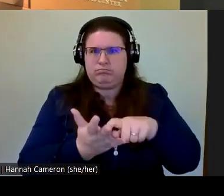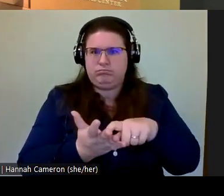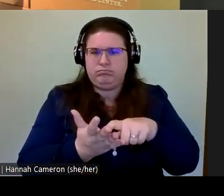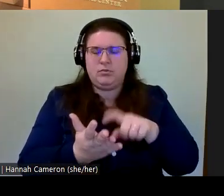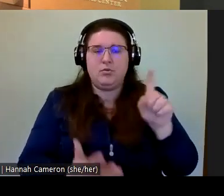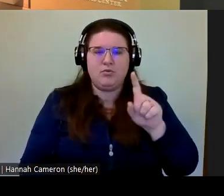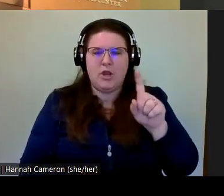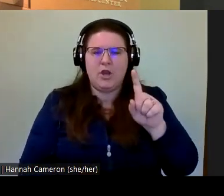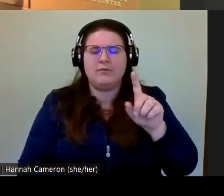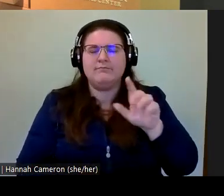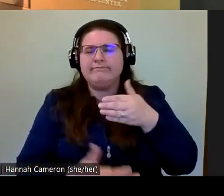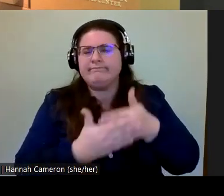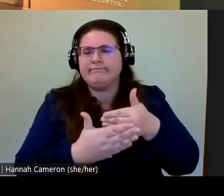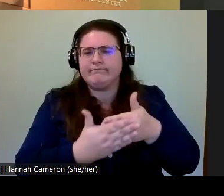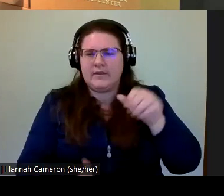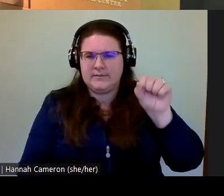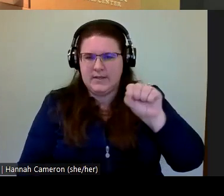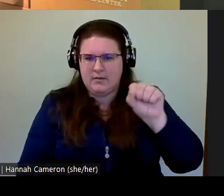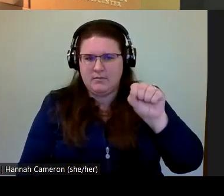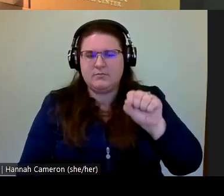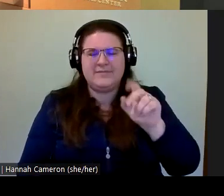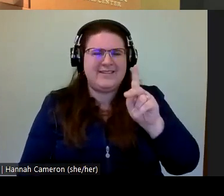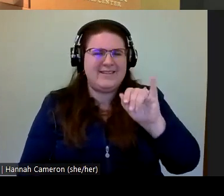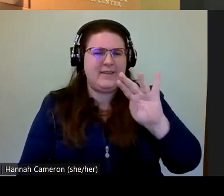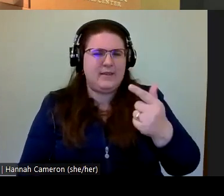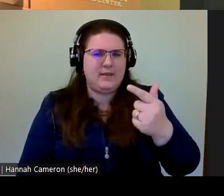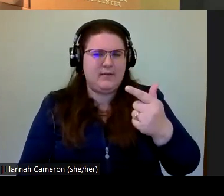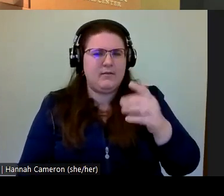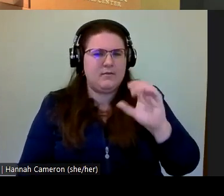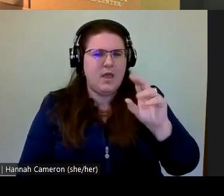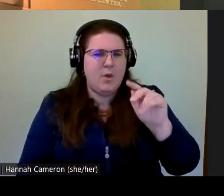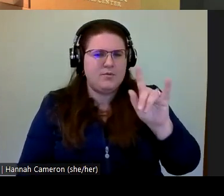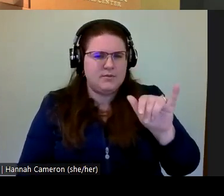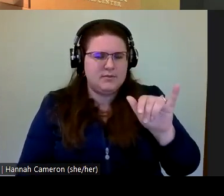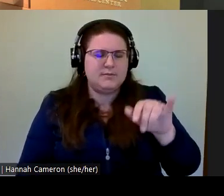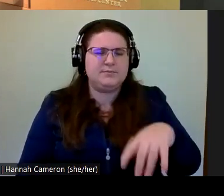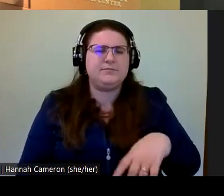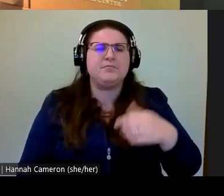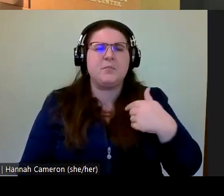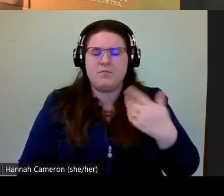we did a partnership uh with the Seattle uh uh the Department of Public Health uh they run a